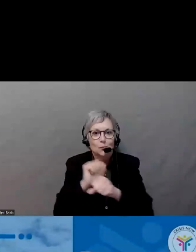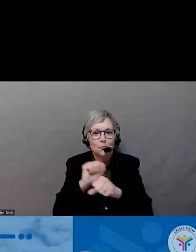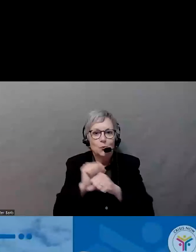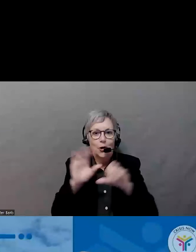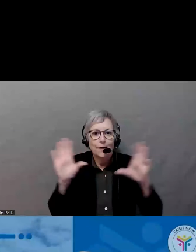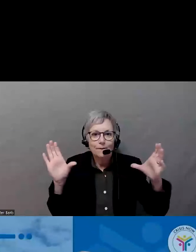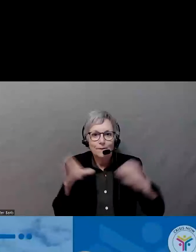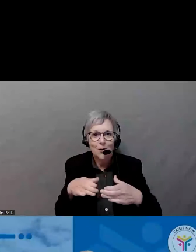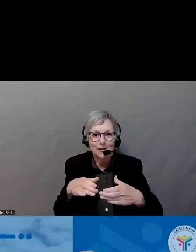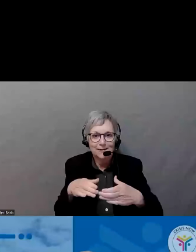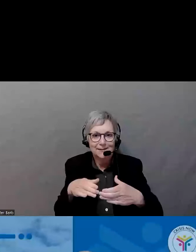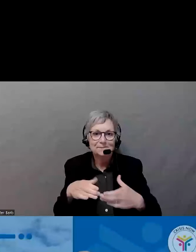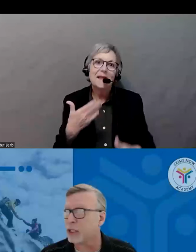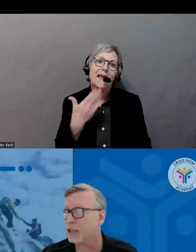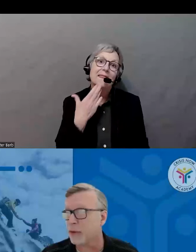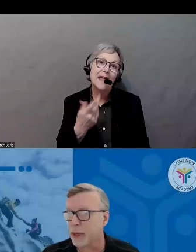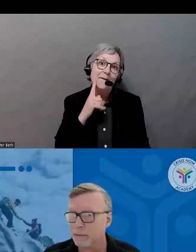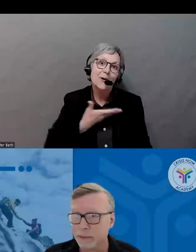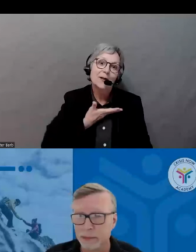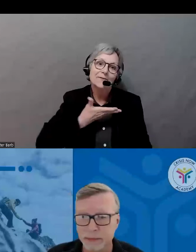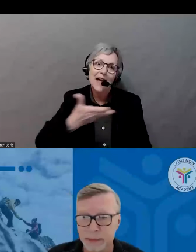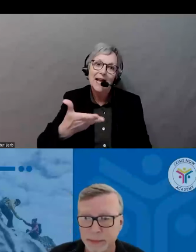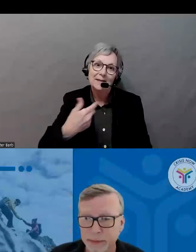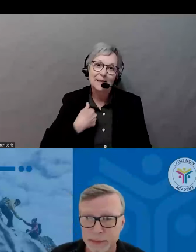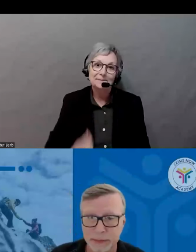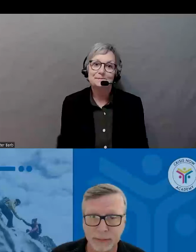GOING TO TURN IT BACK TO YOU UNLESS YOU HAVE QUESTIONS FOR ME.